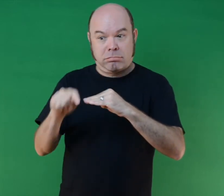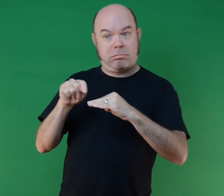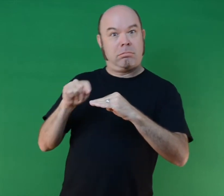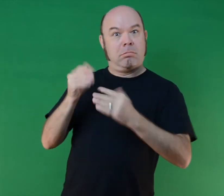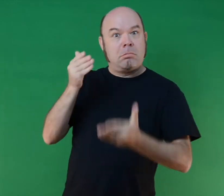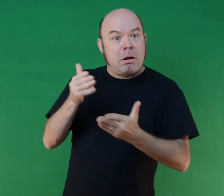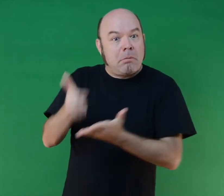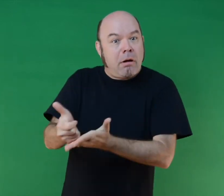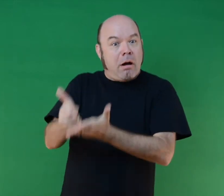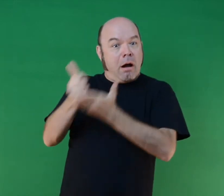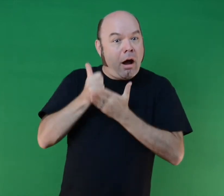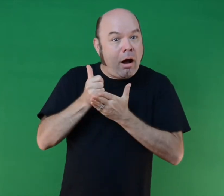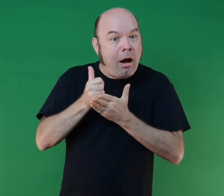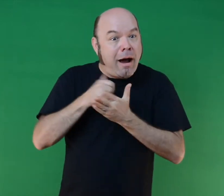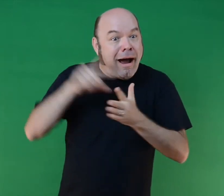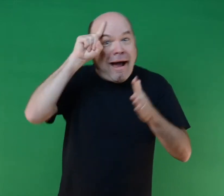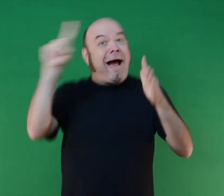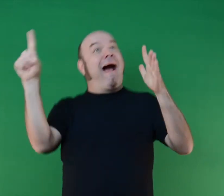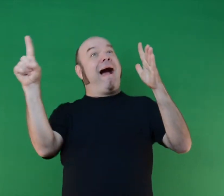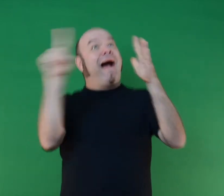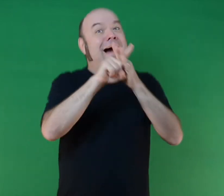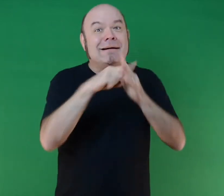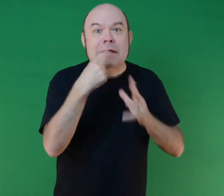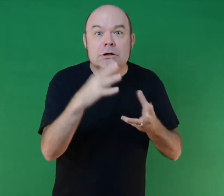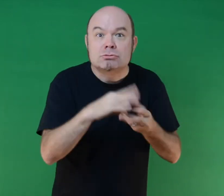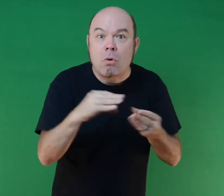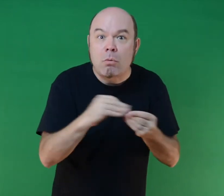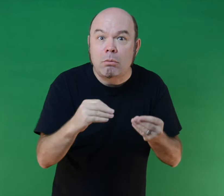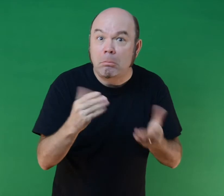"Perhaps that will help me think of a story."